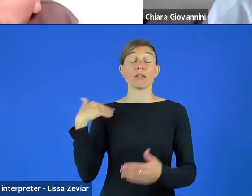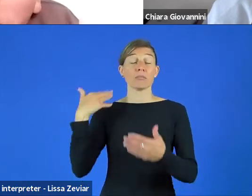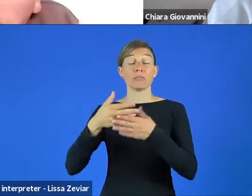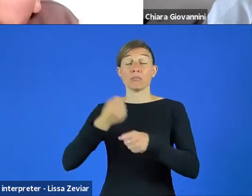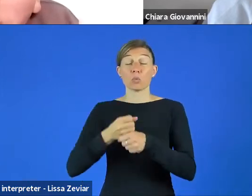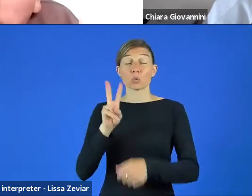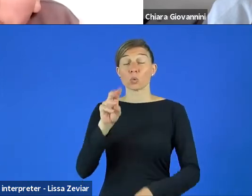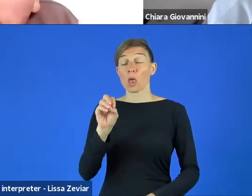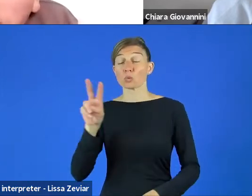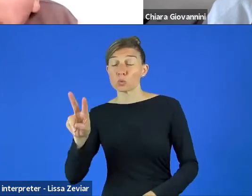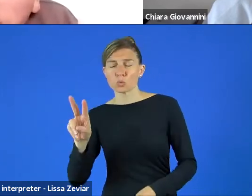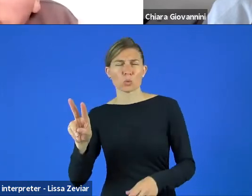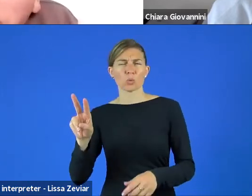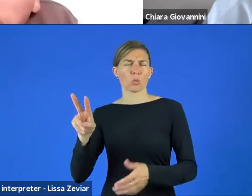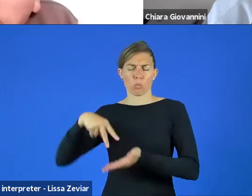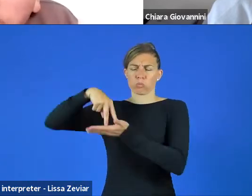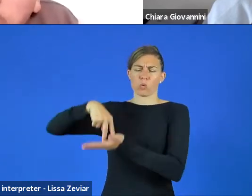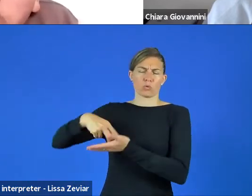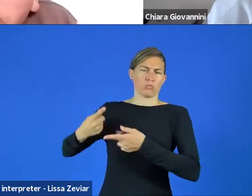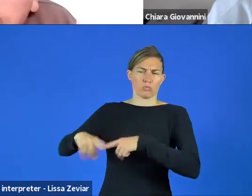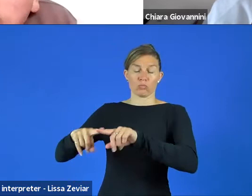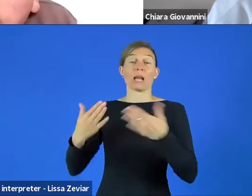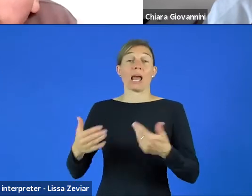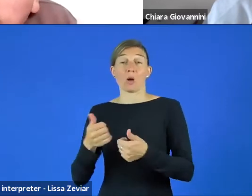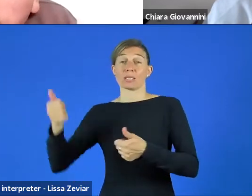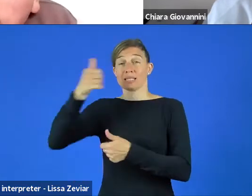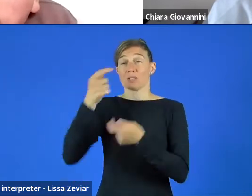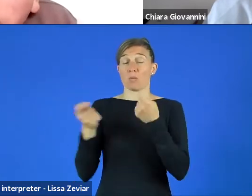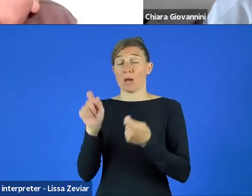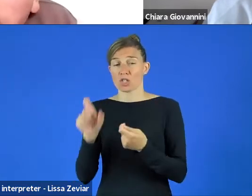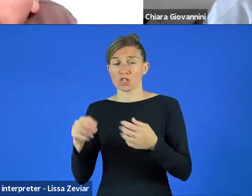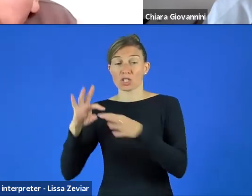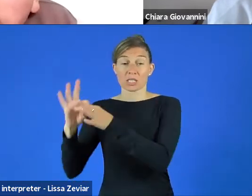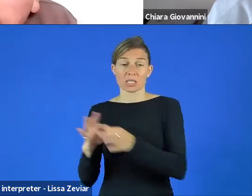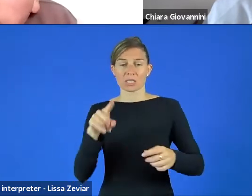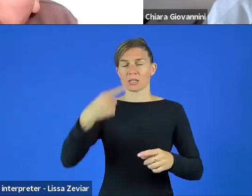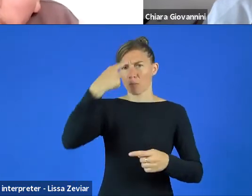Currently, she is senior manager and deputy secretary-general.